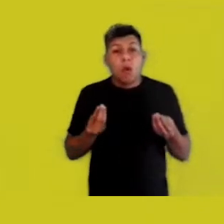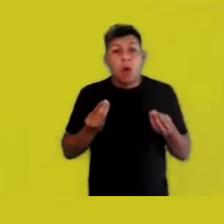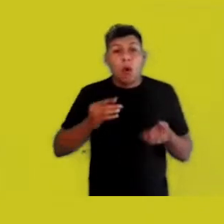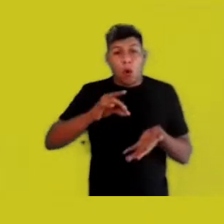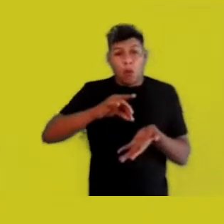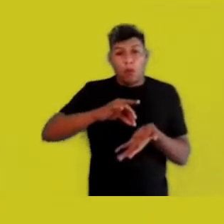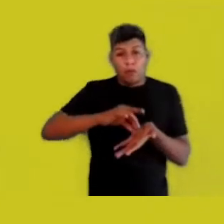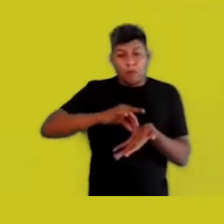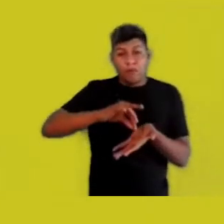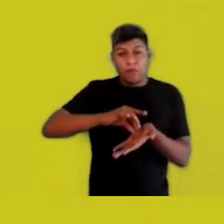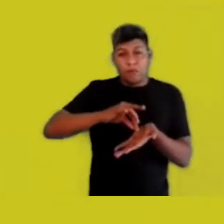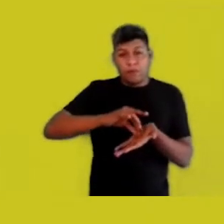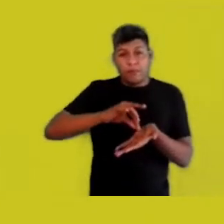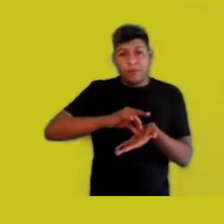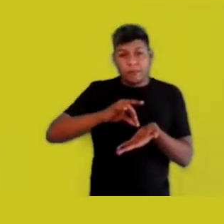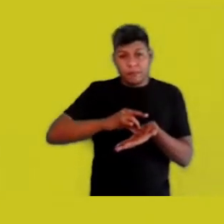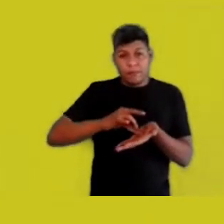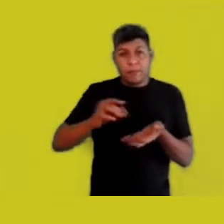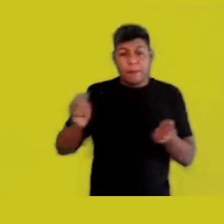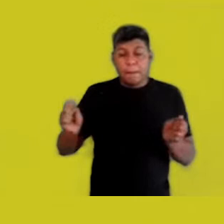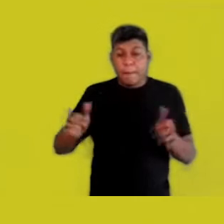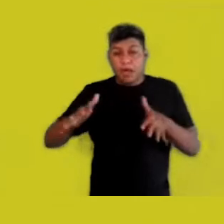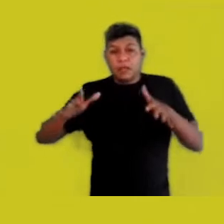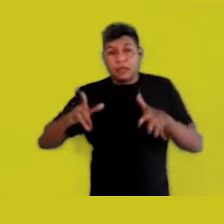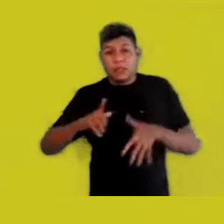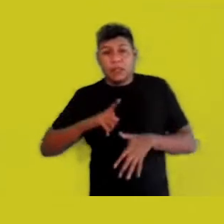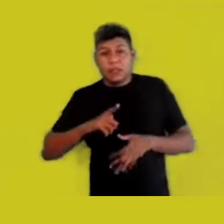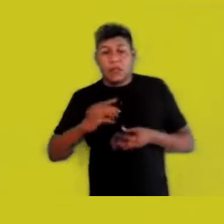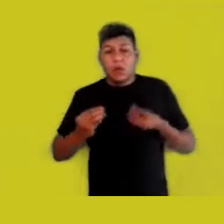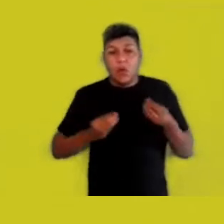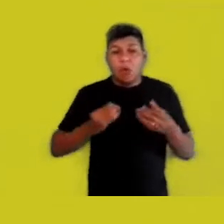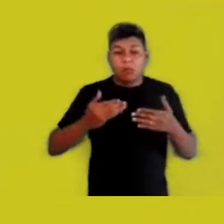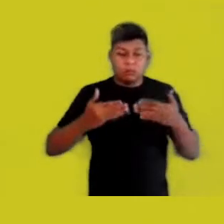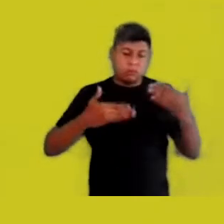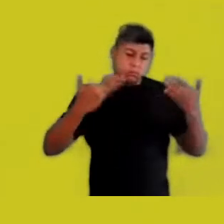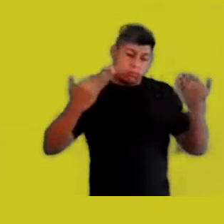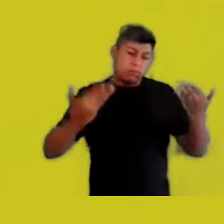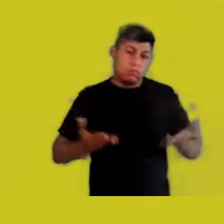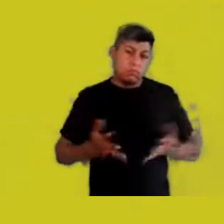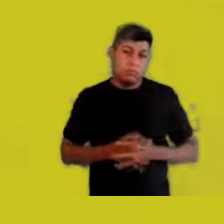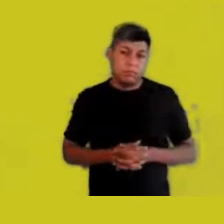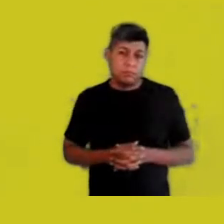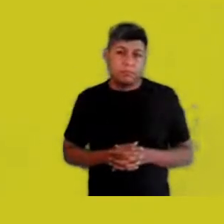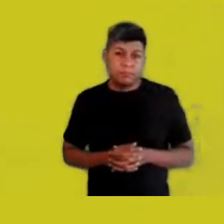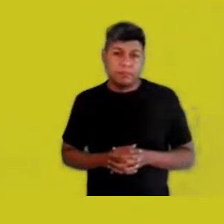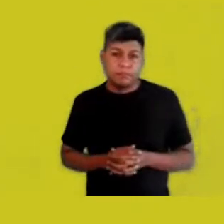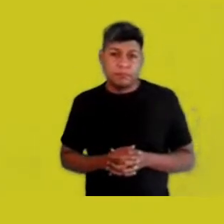does magic exist, or what it operates, or how is it operated? That is the question.